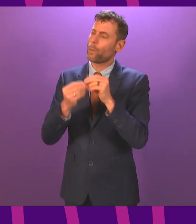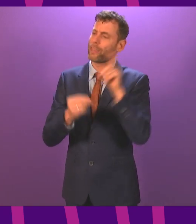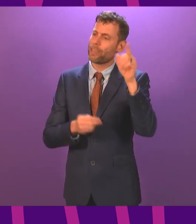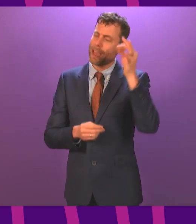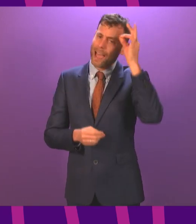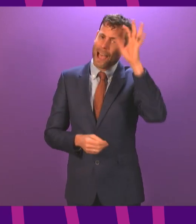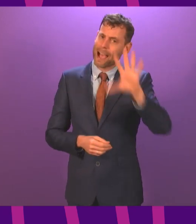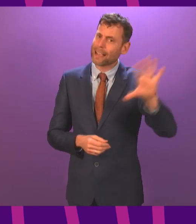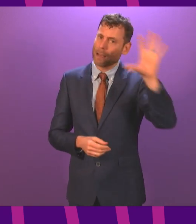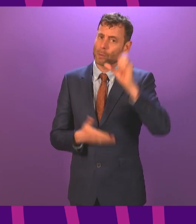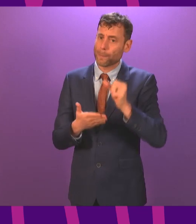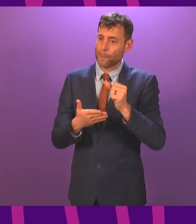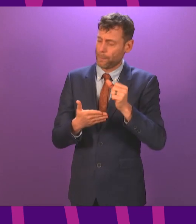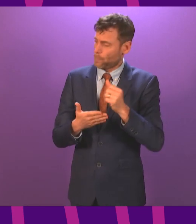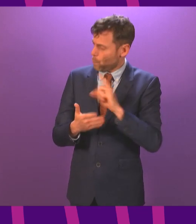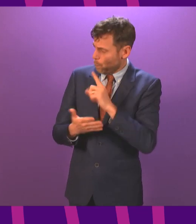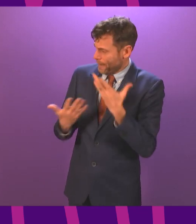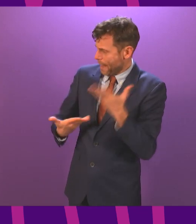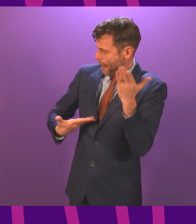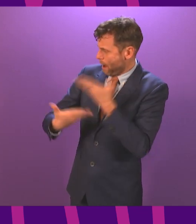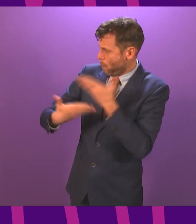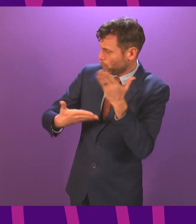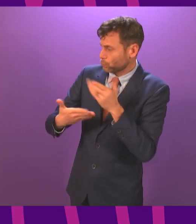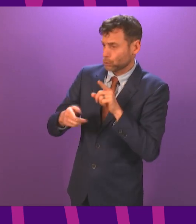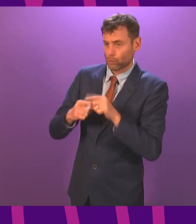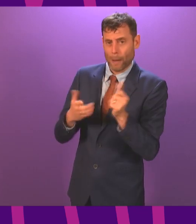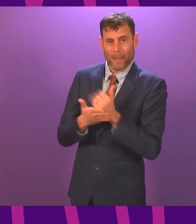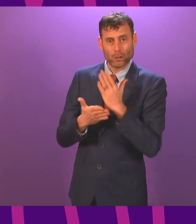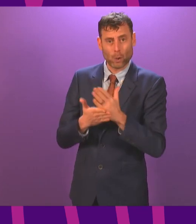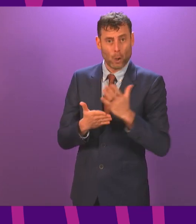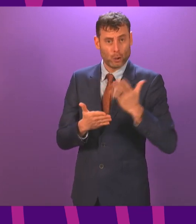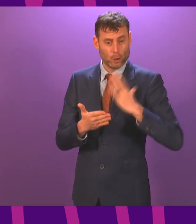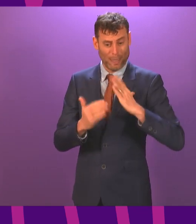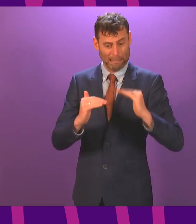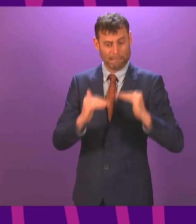Council to avoid imposing more restrictions on the area?